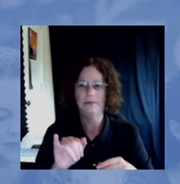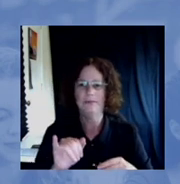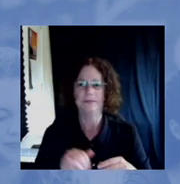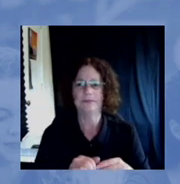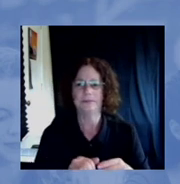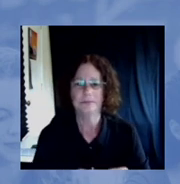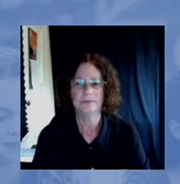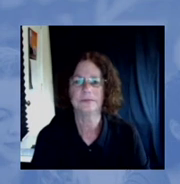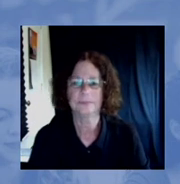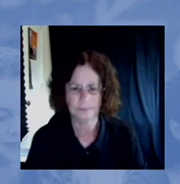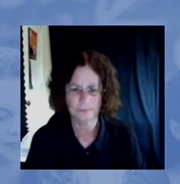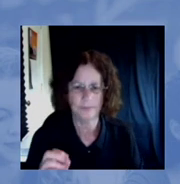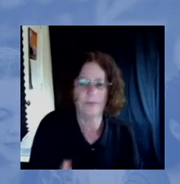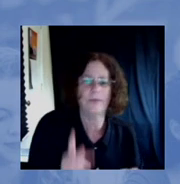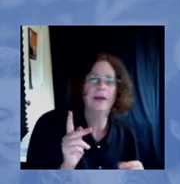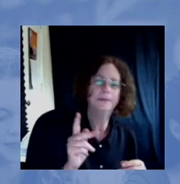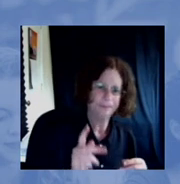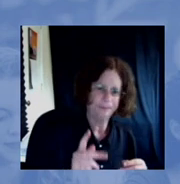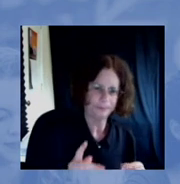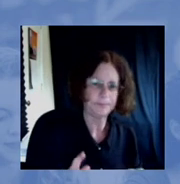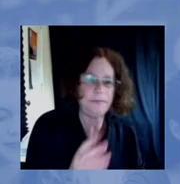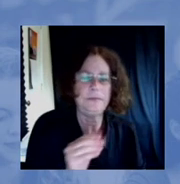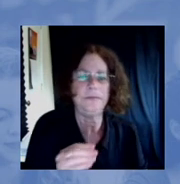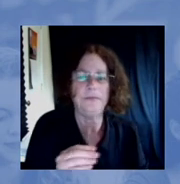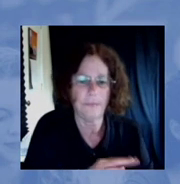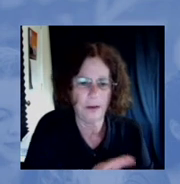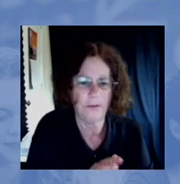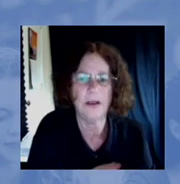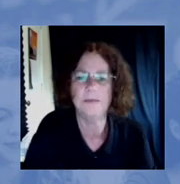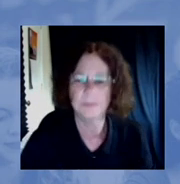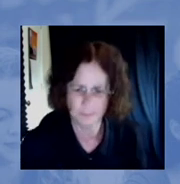TALKING ABOUT COVID 19 AND WHAT IT'S DEMANDED. IT'S DEMANDED OUR SCHOOLS AND DISTRICTS HAVE